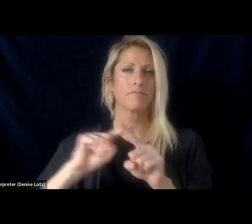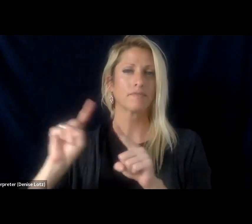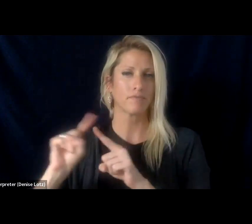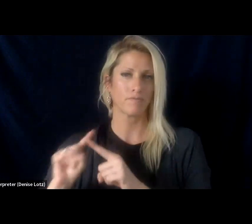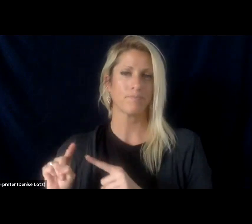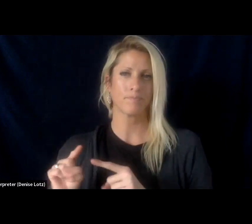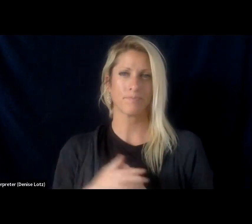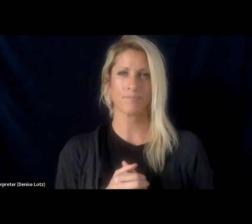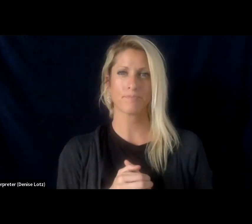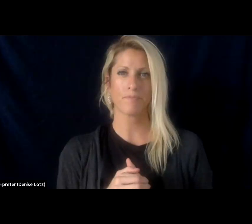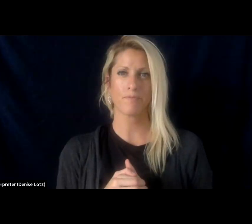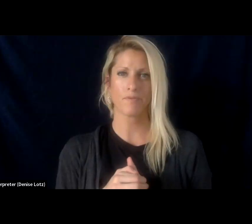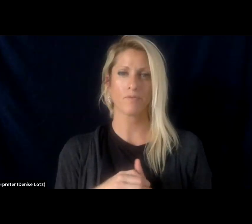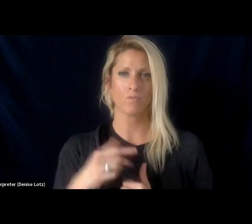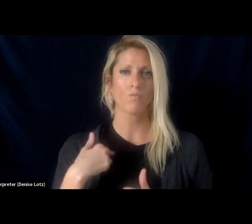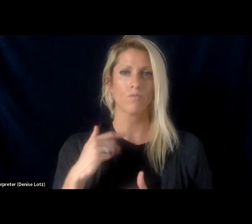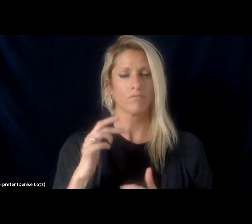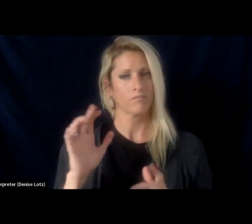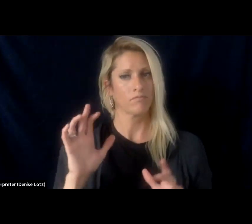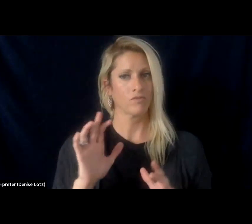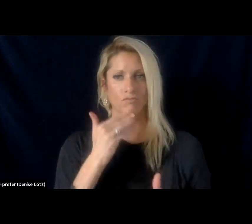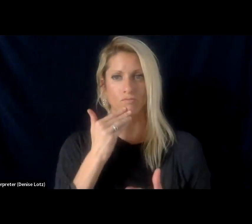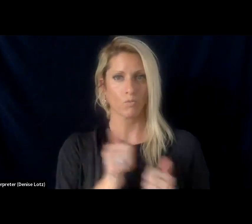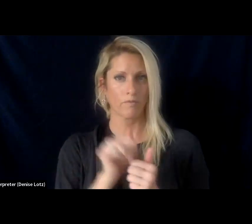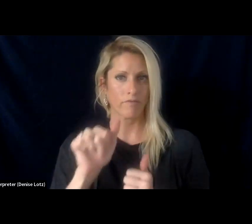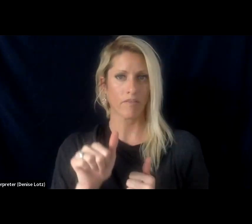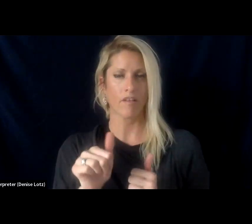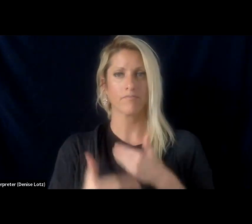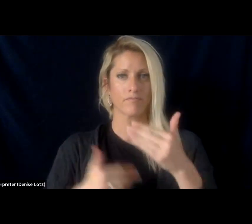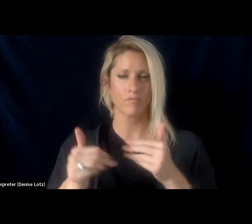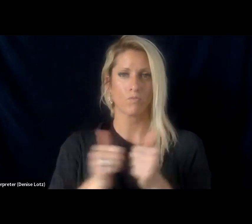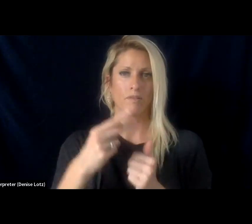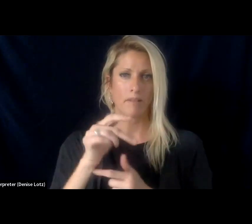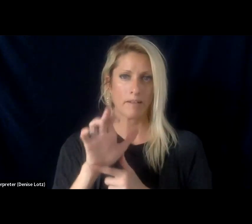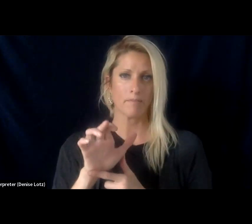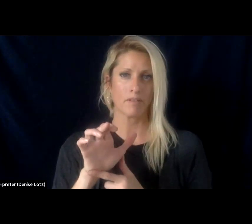and we've excelled at that in fast forward with the pandemic. It really made us realize